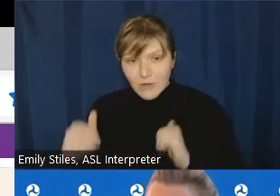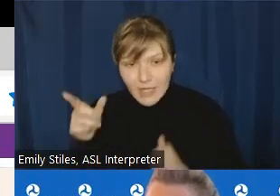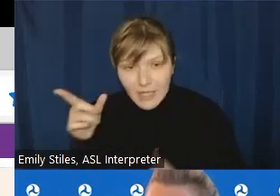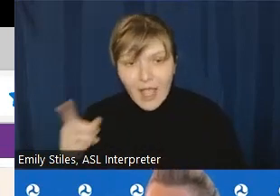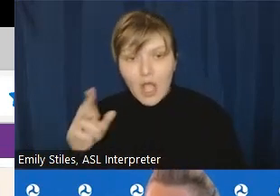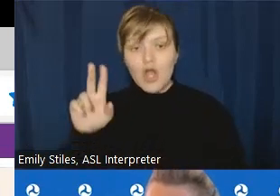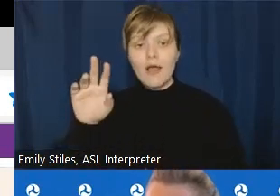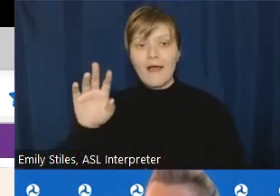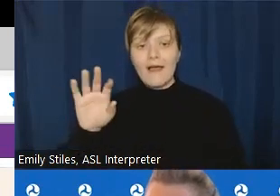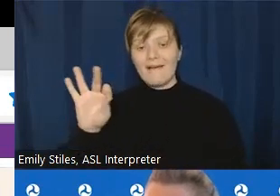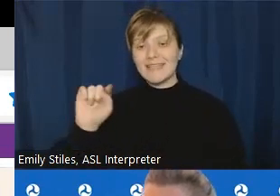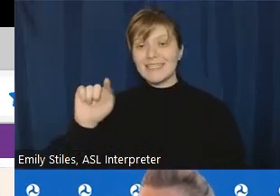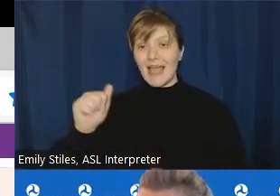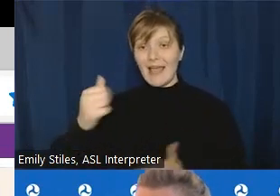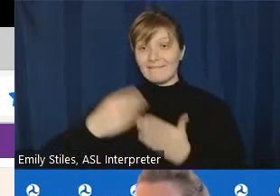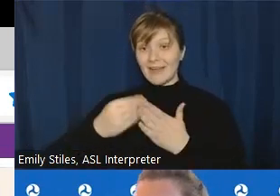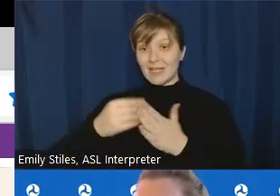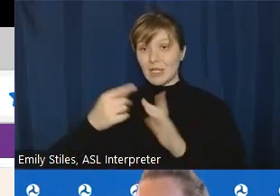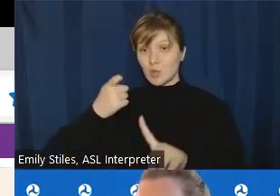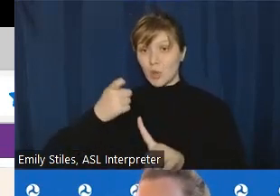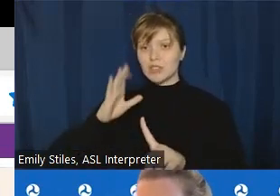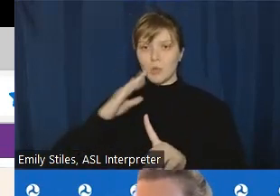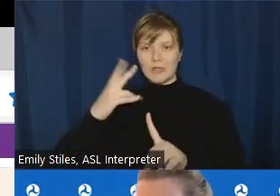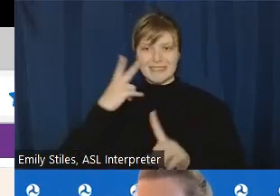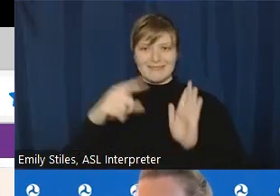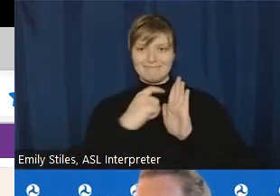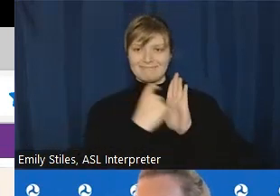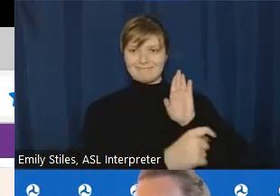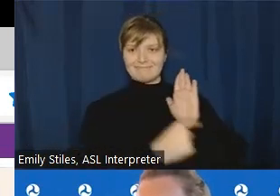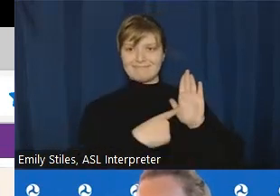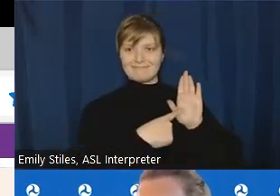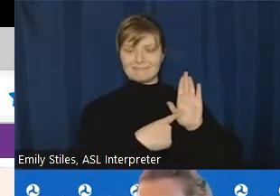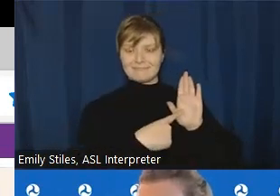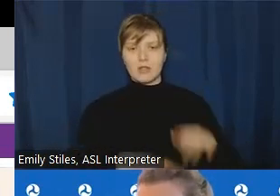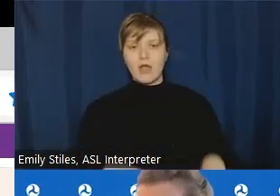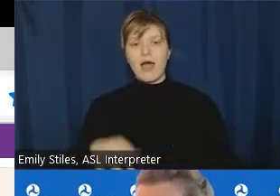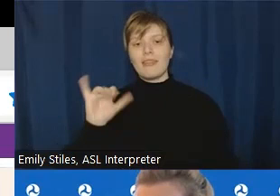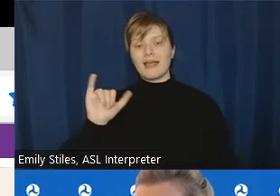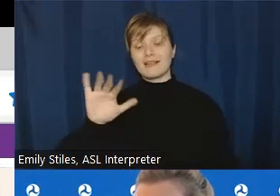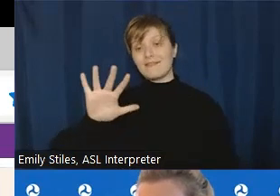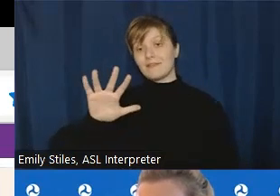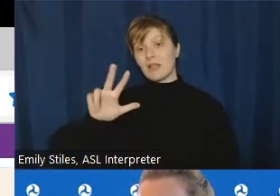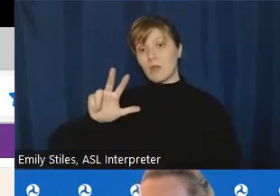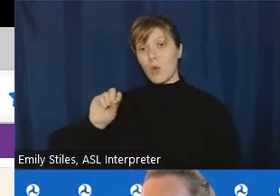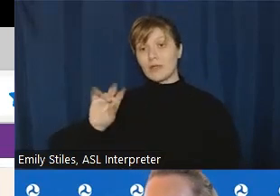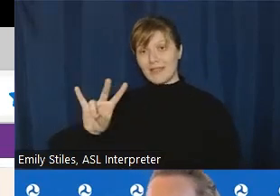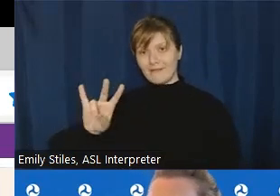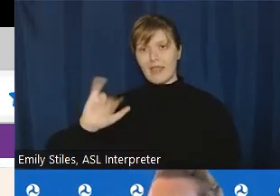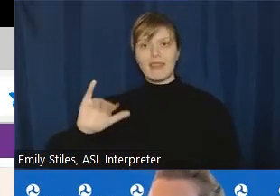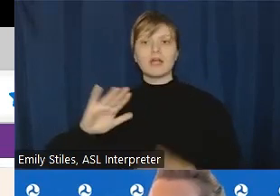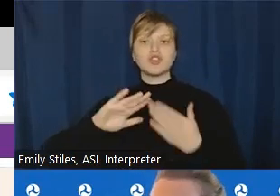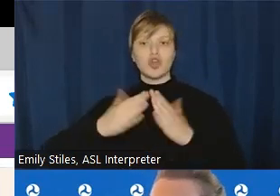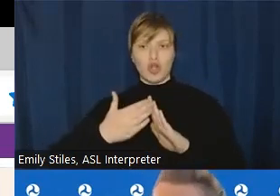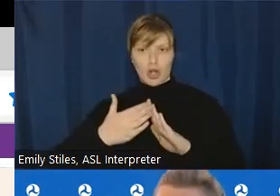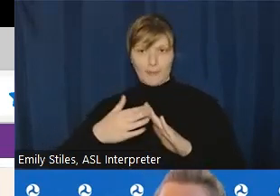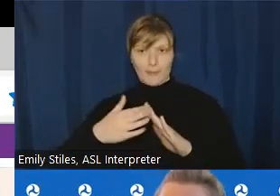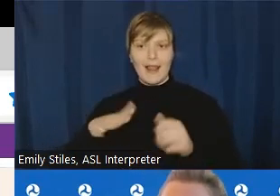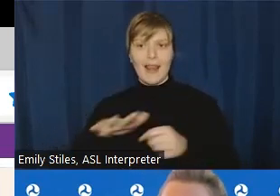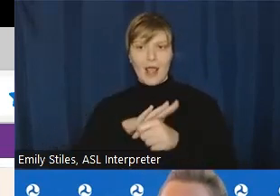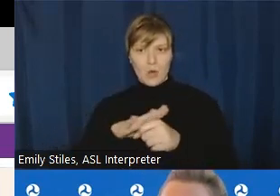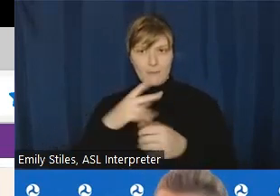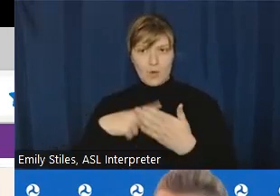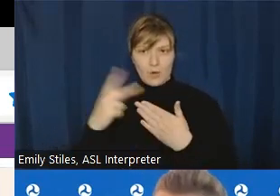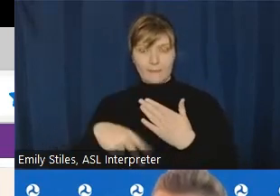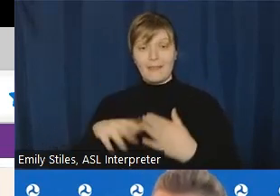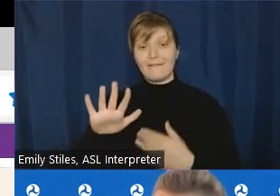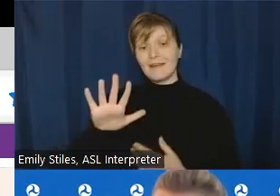the numbers to the programs. So, 5307 is the urbanized area program, 5311is the rural program,